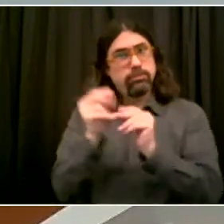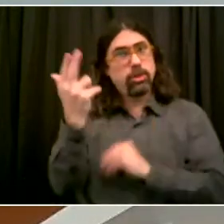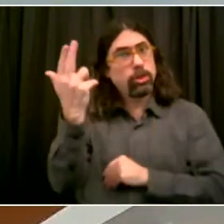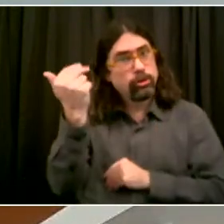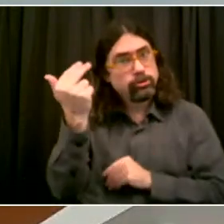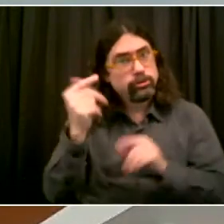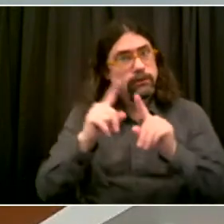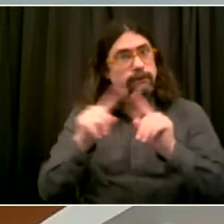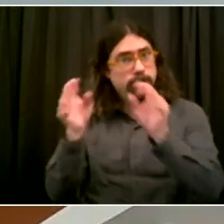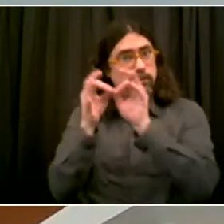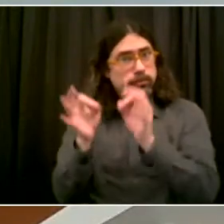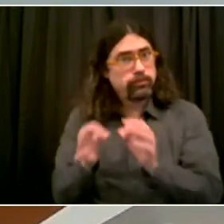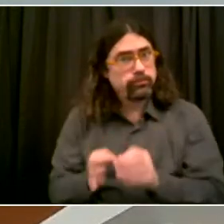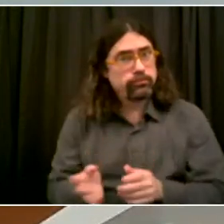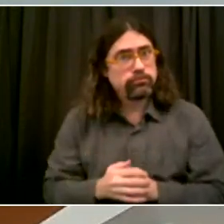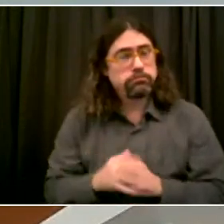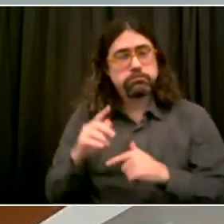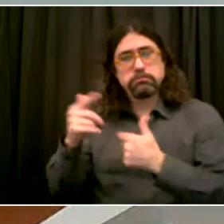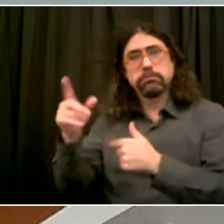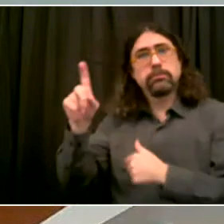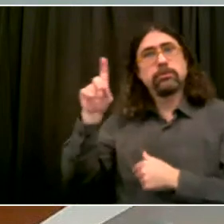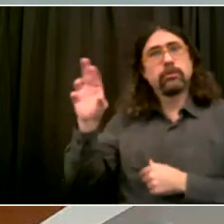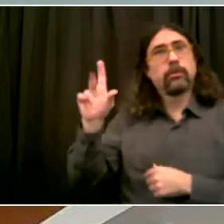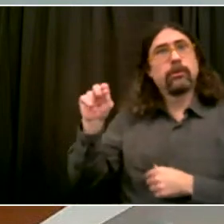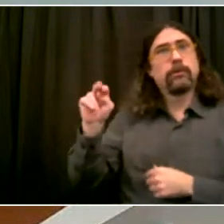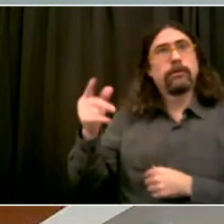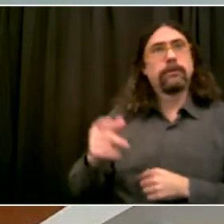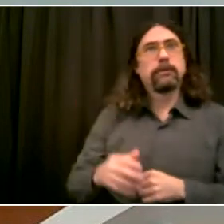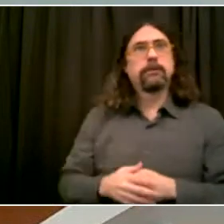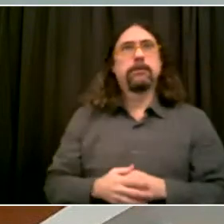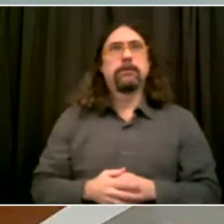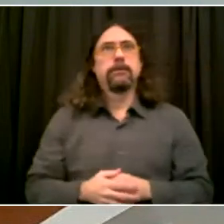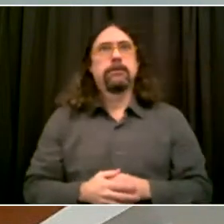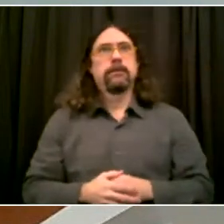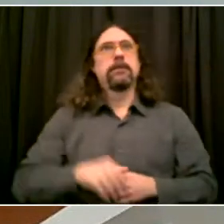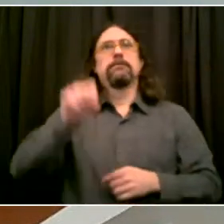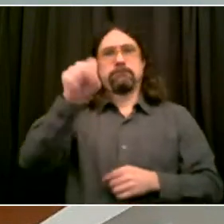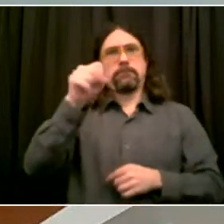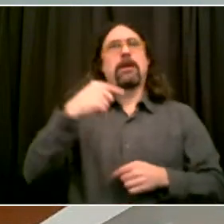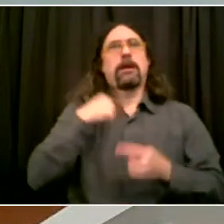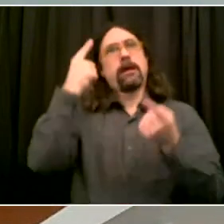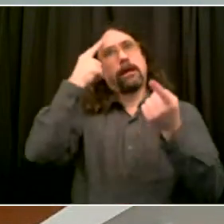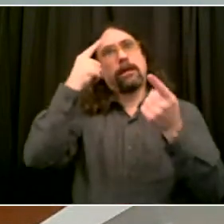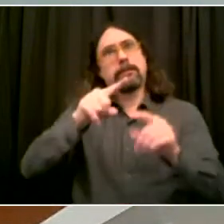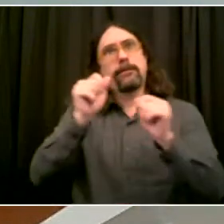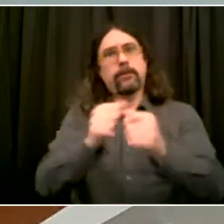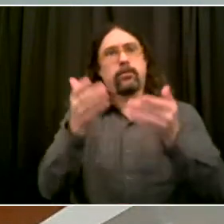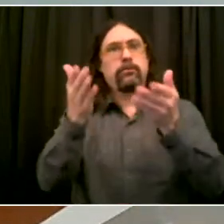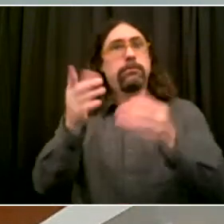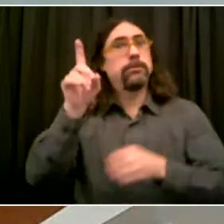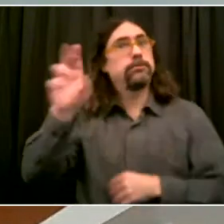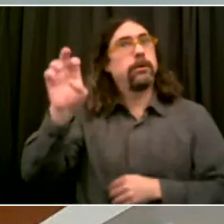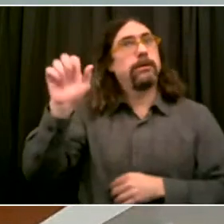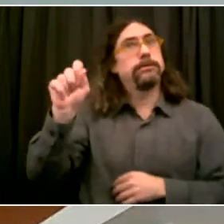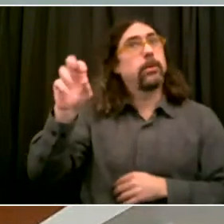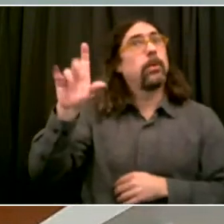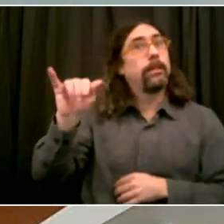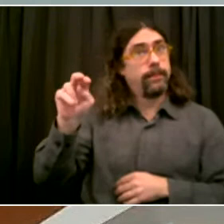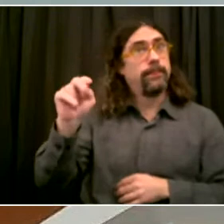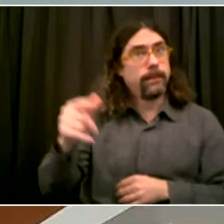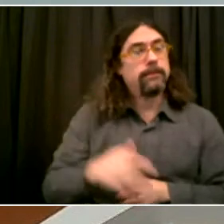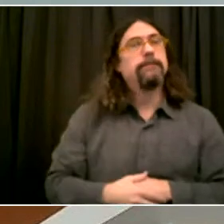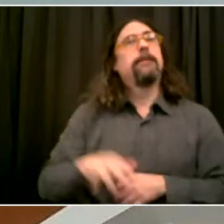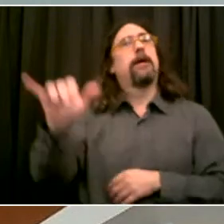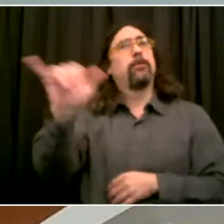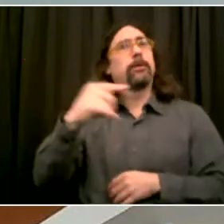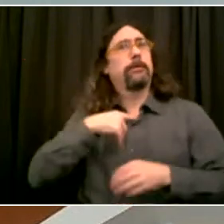COMMUNITY.